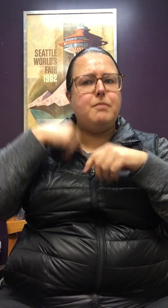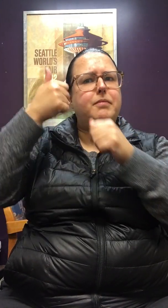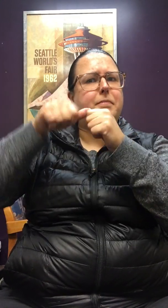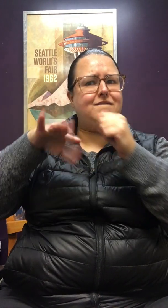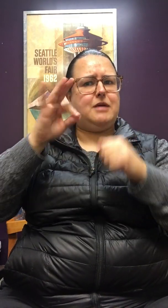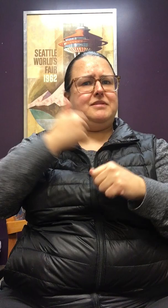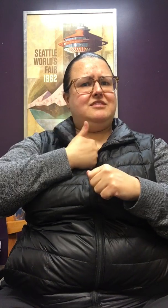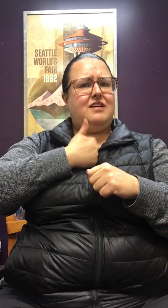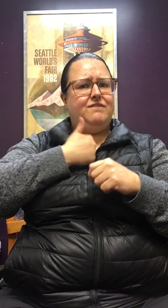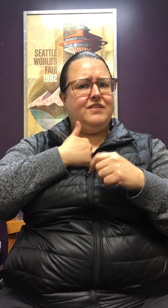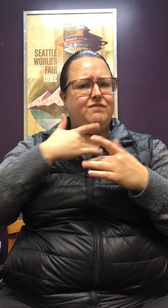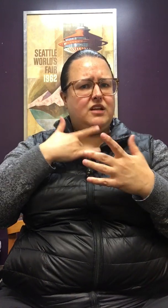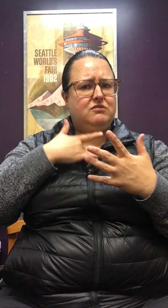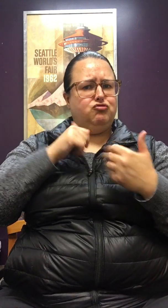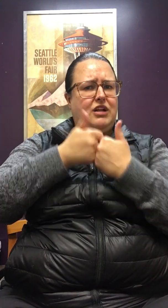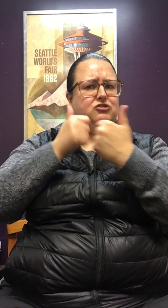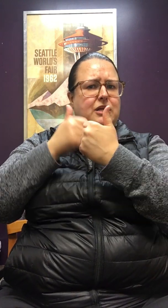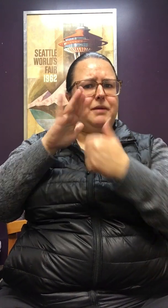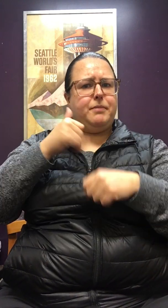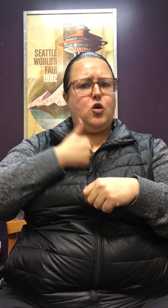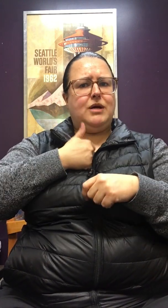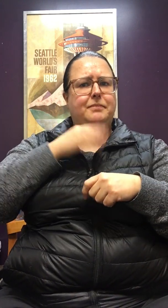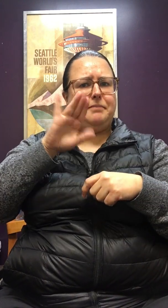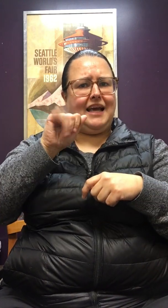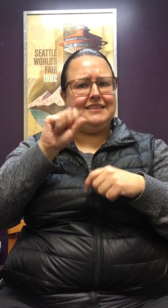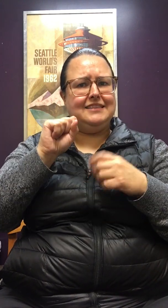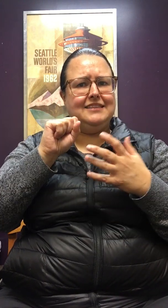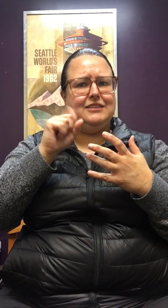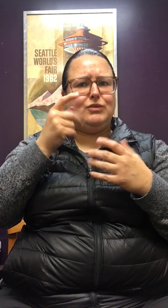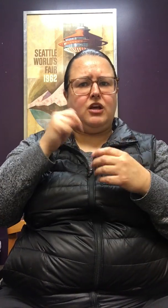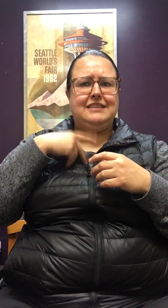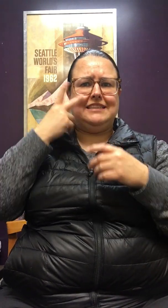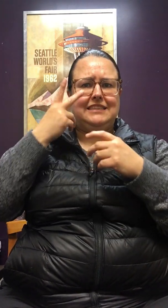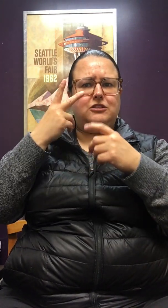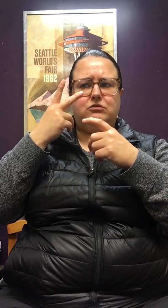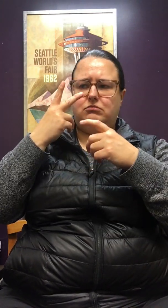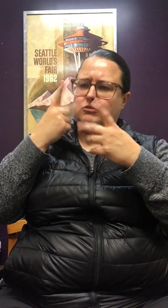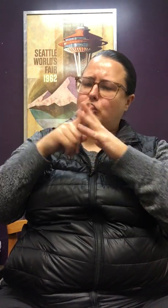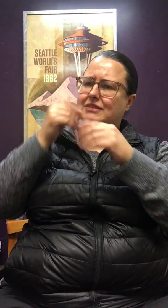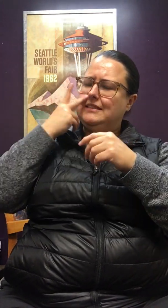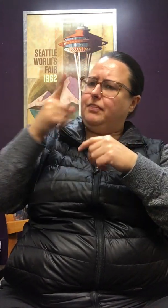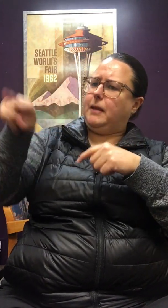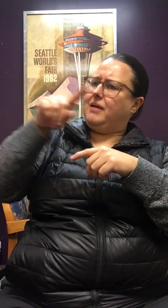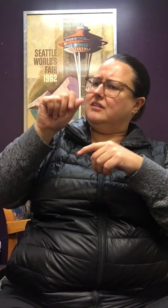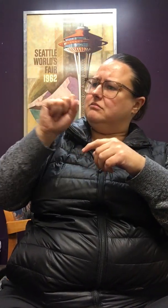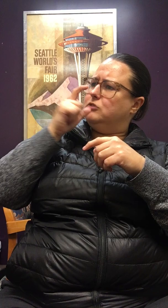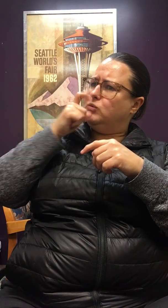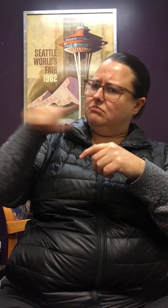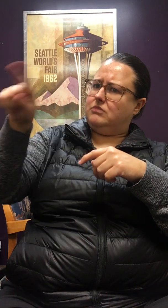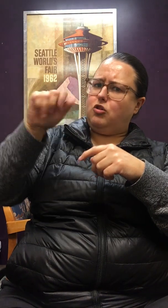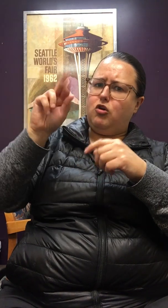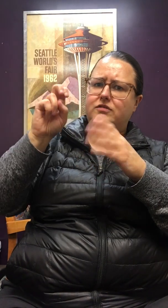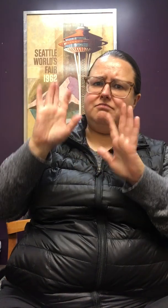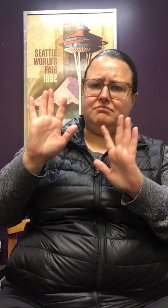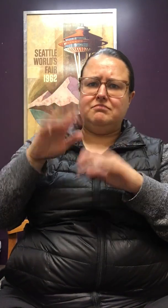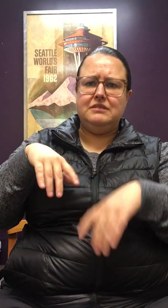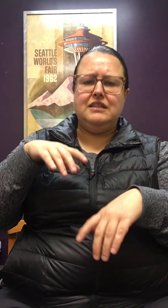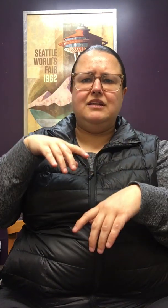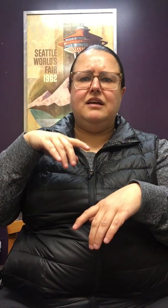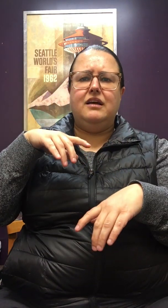I remember finding myself being challenged by my own bias when I started to see them as they are.